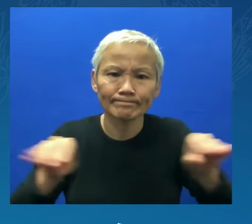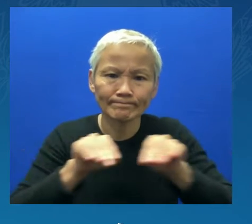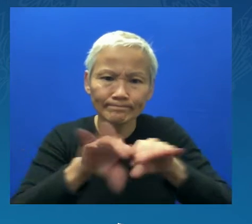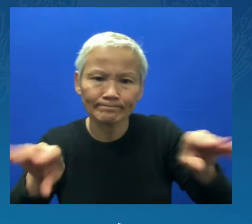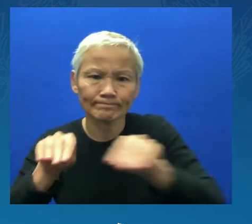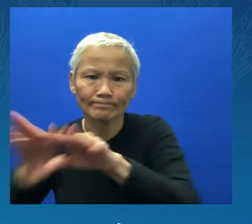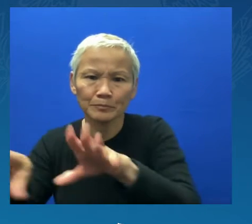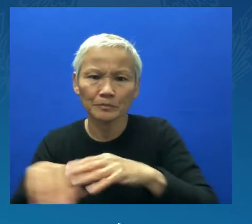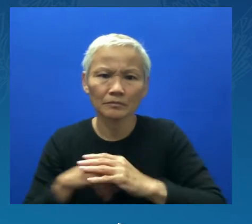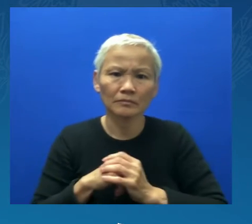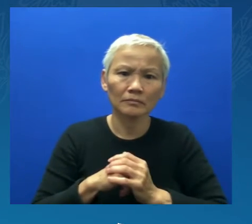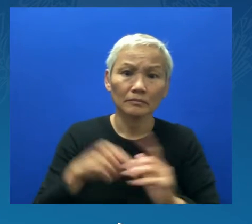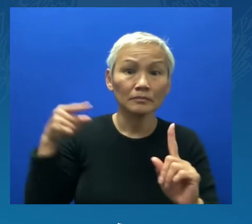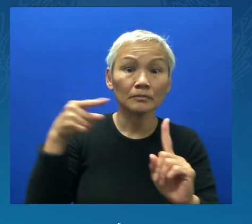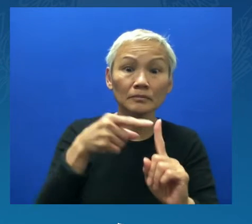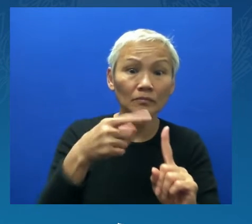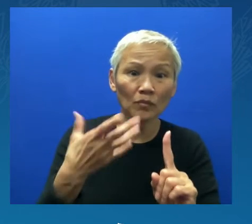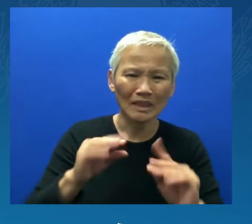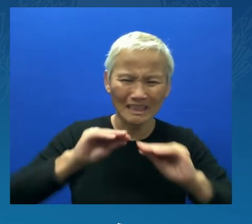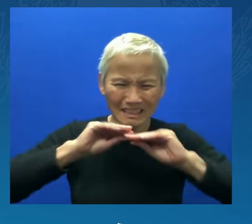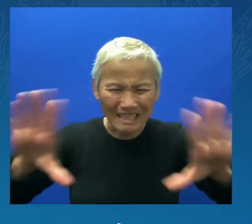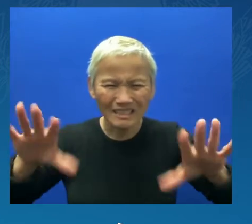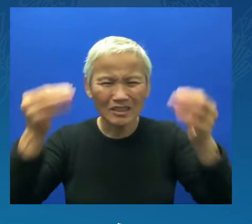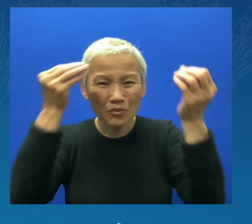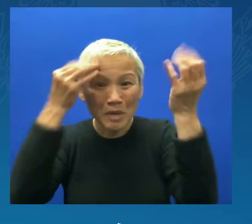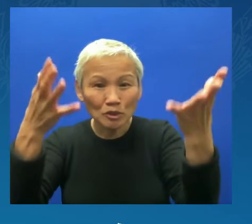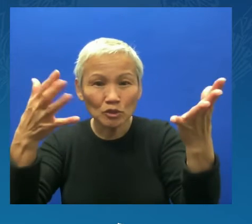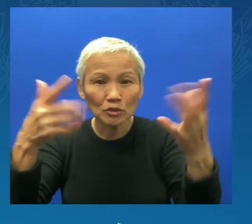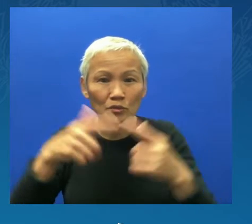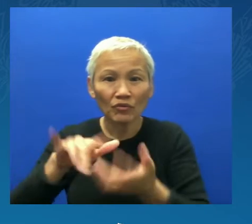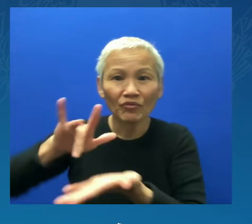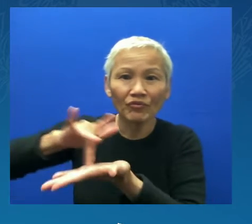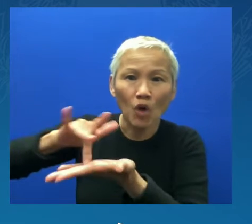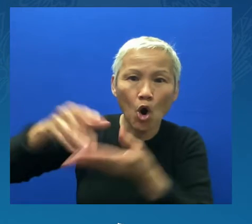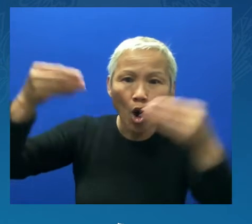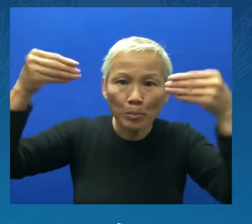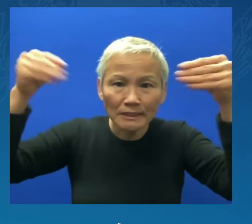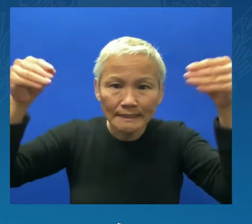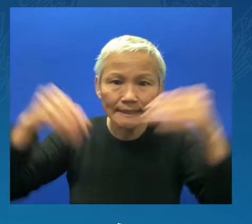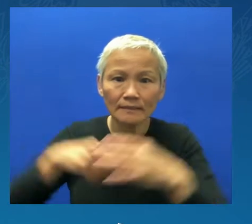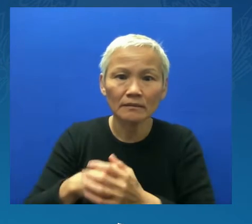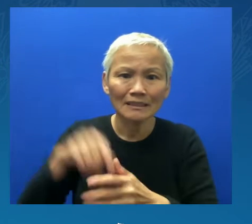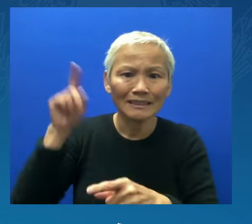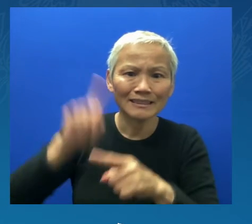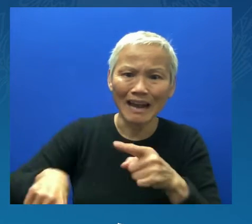pharmacies, that they cannot discriminate against people who are going to get their medication